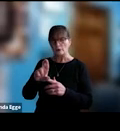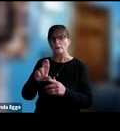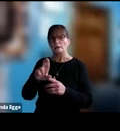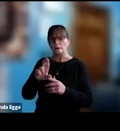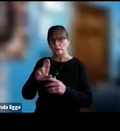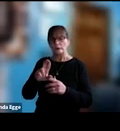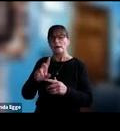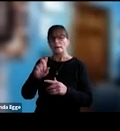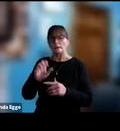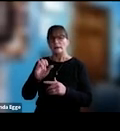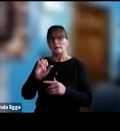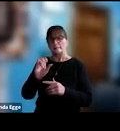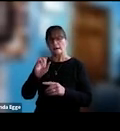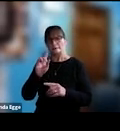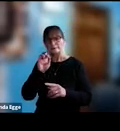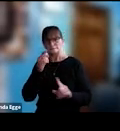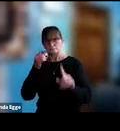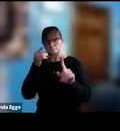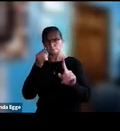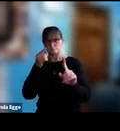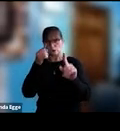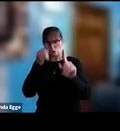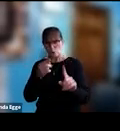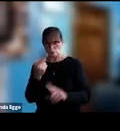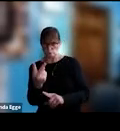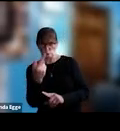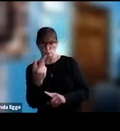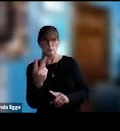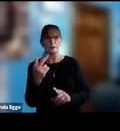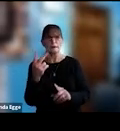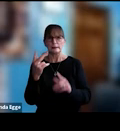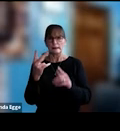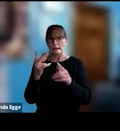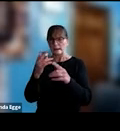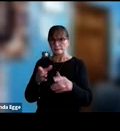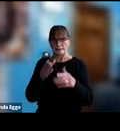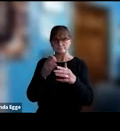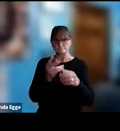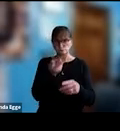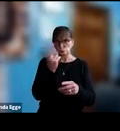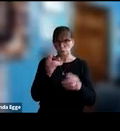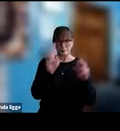is going after two goals and should be broken down into two primary topics. The first